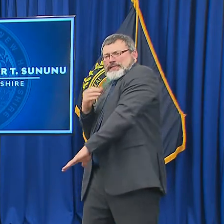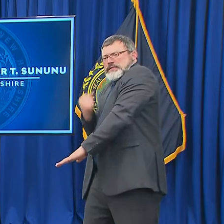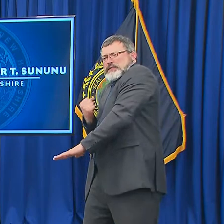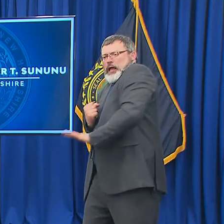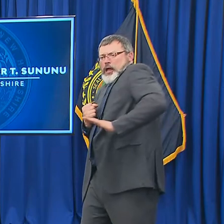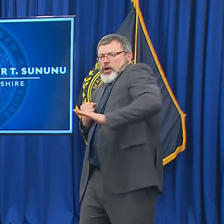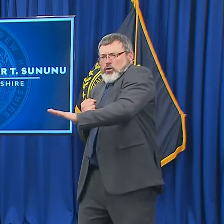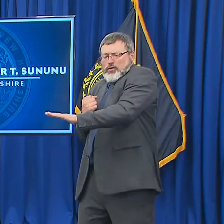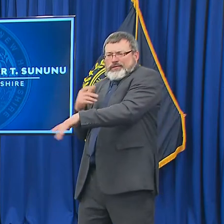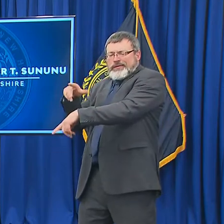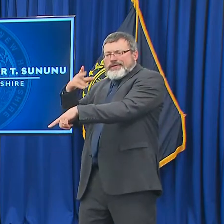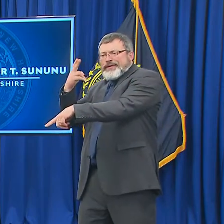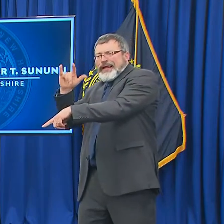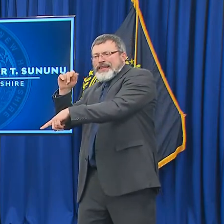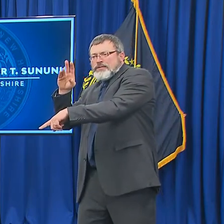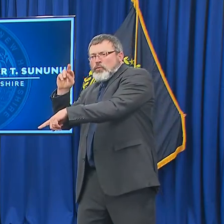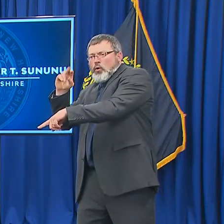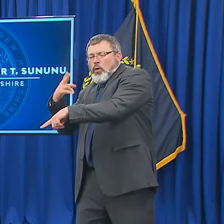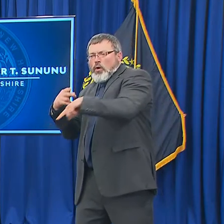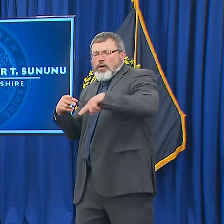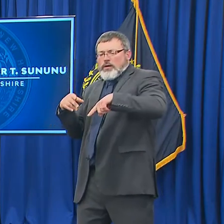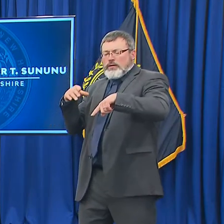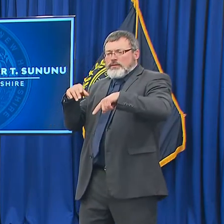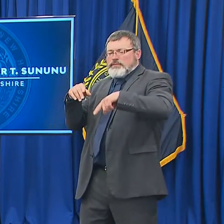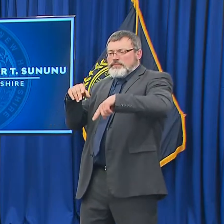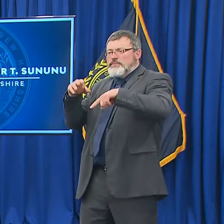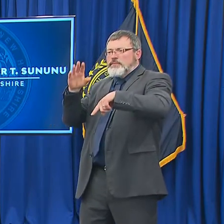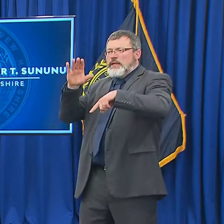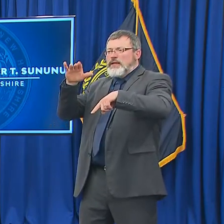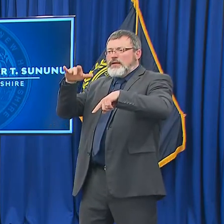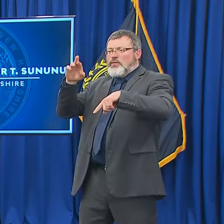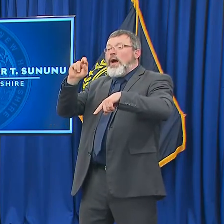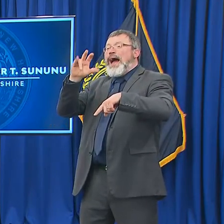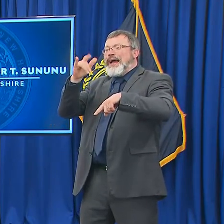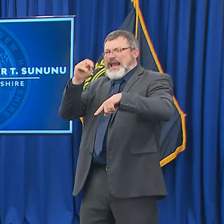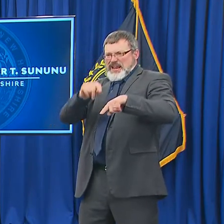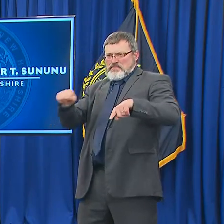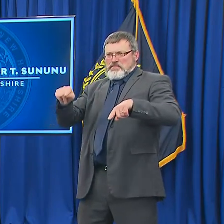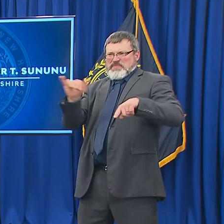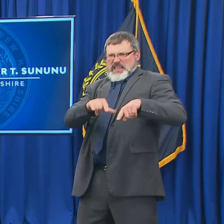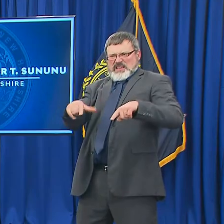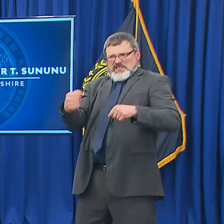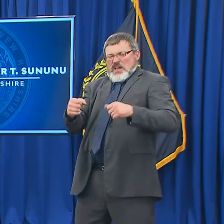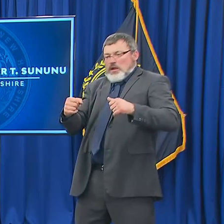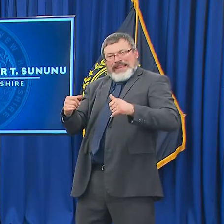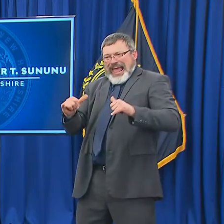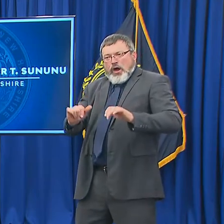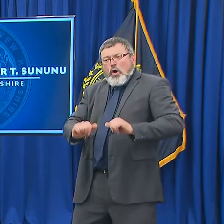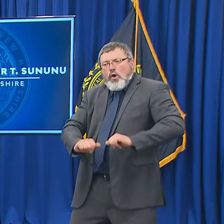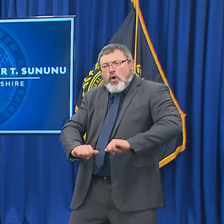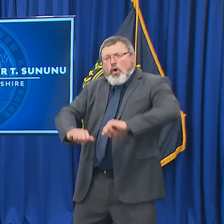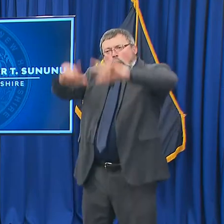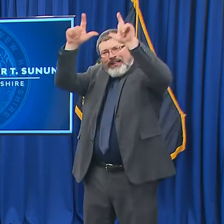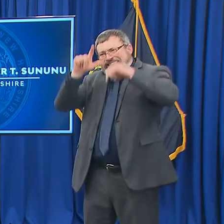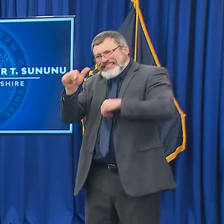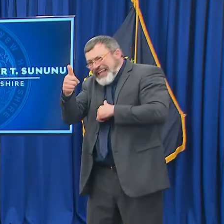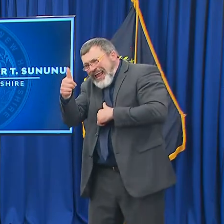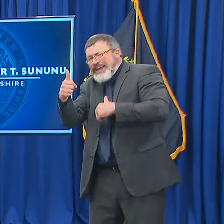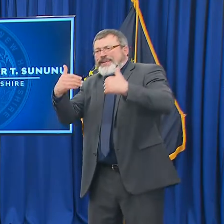we want them to understand that this is an elevated message that does apply to everyone, regardless of where you live in New Hampshire